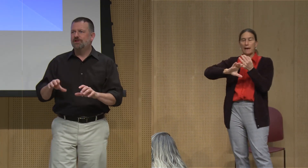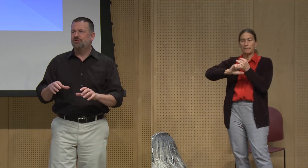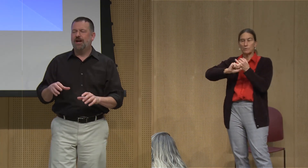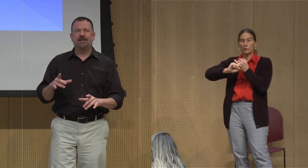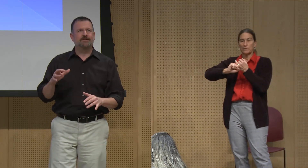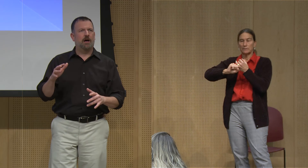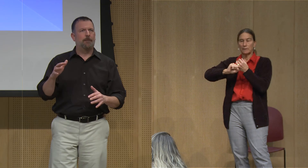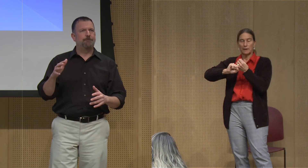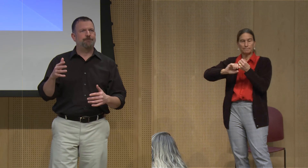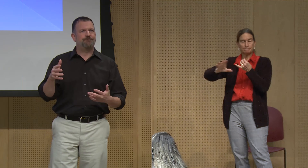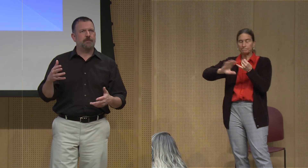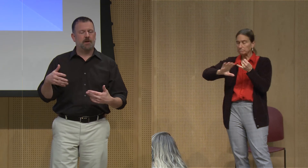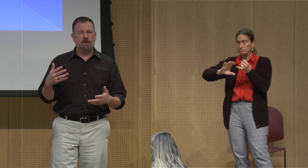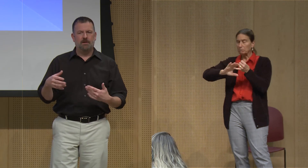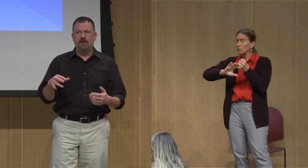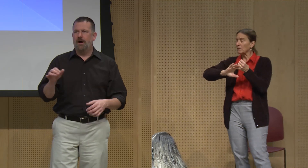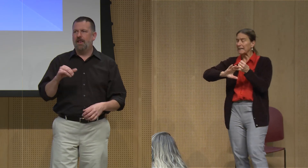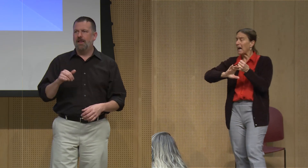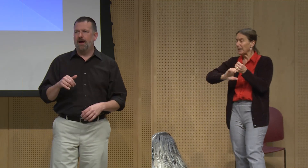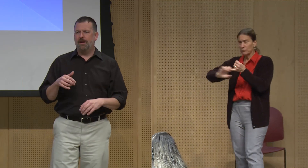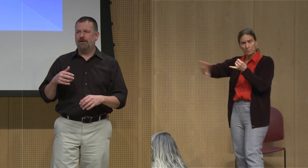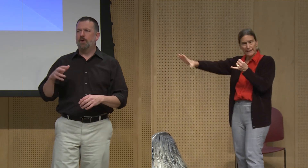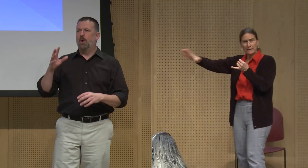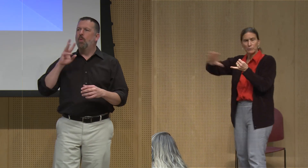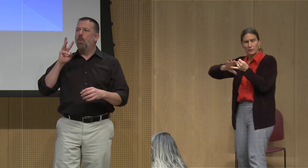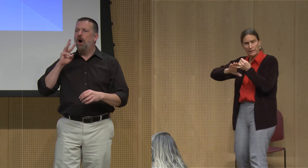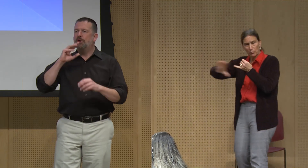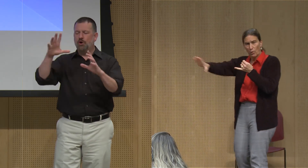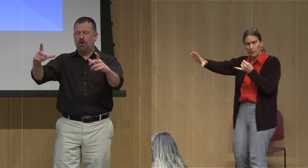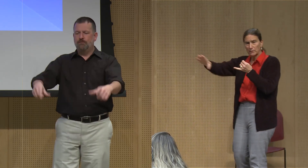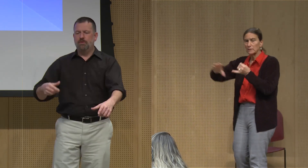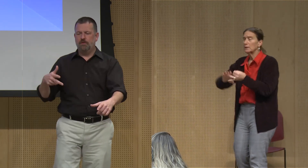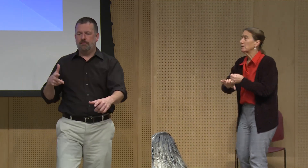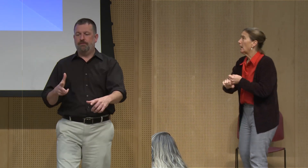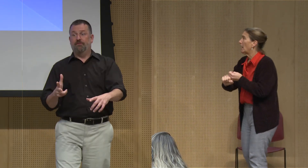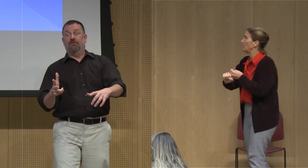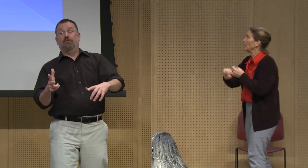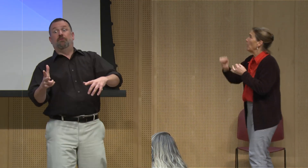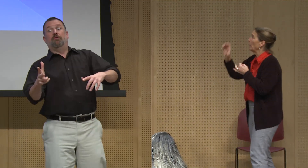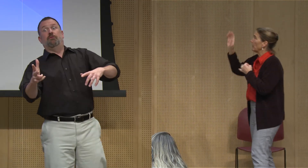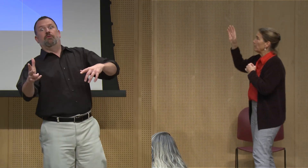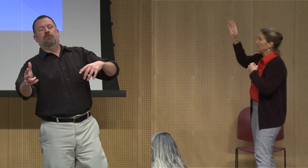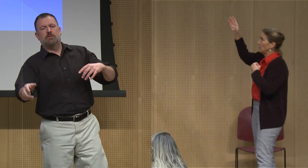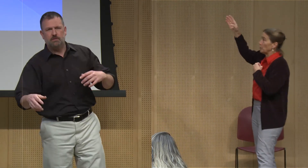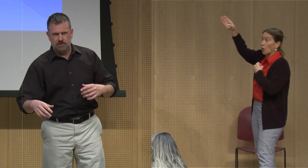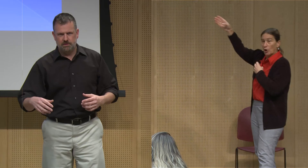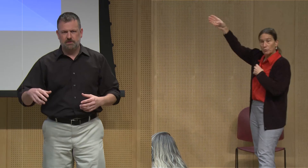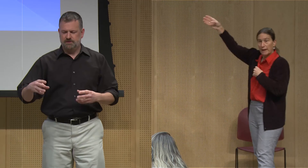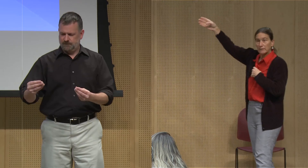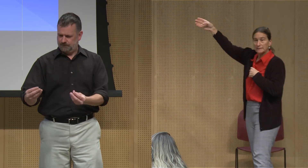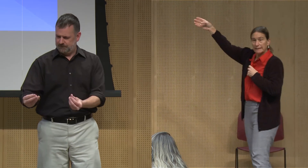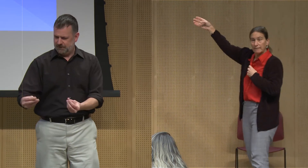YOU'RE GONNA, UM, LIKE HYDROPLANE WHEN YOU HIT WATER. UM, WE PUT GUARD RAILS IN THERE.